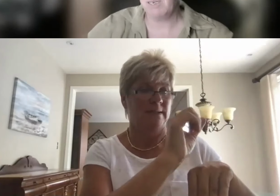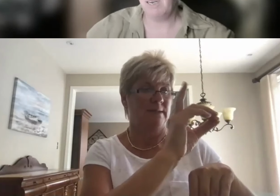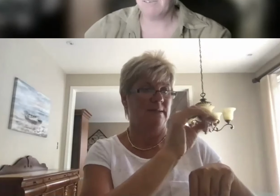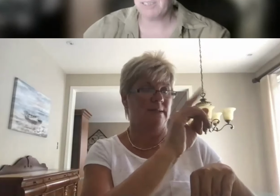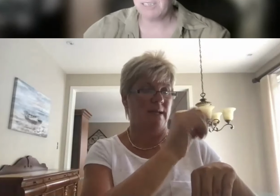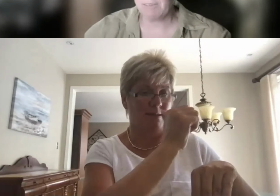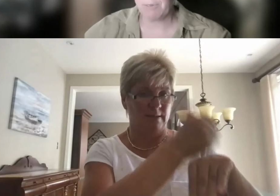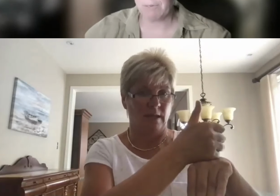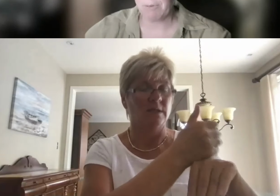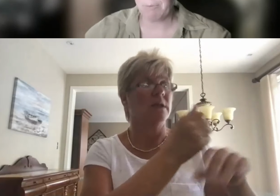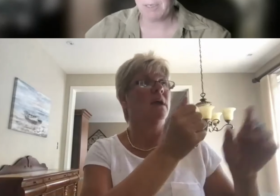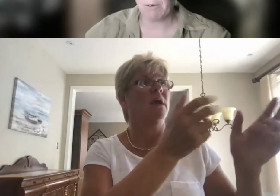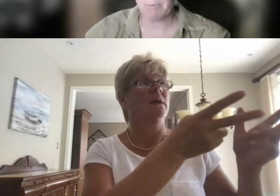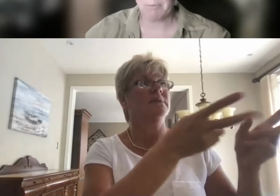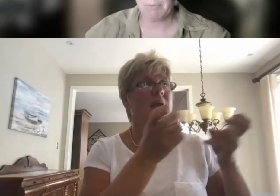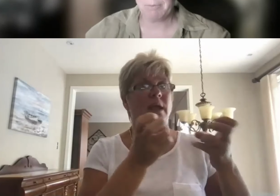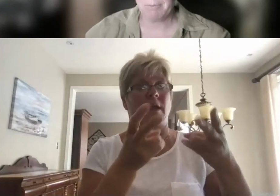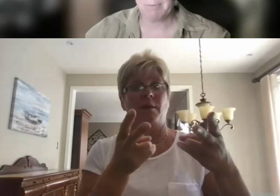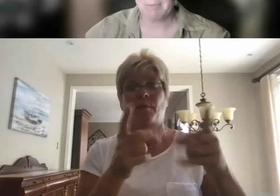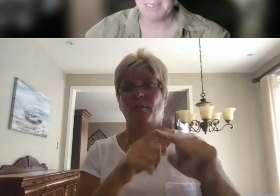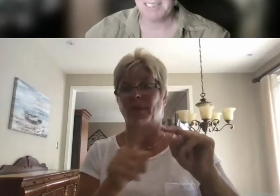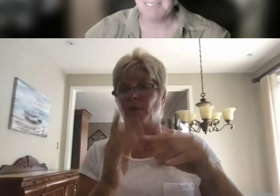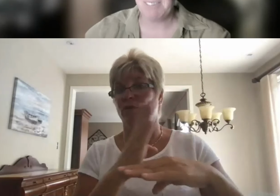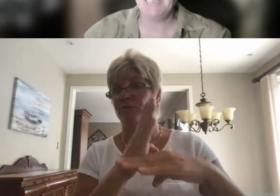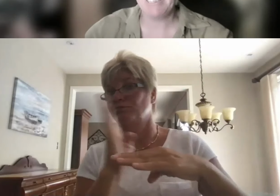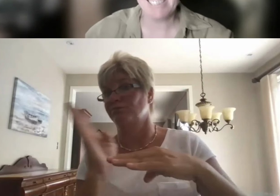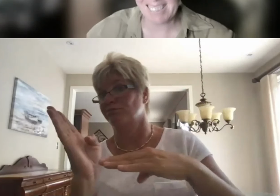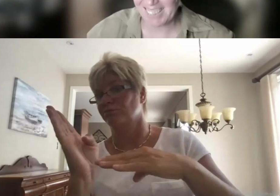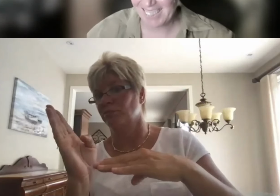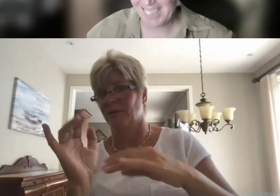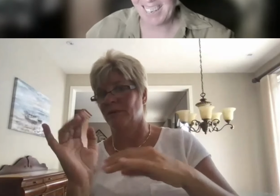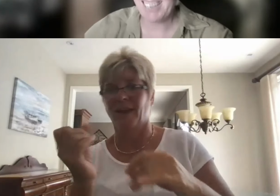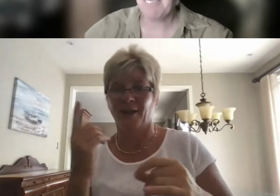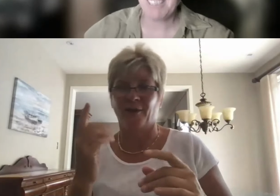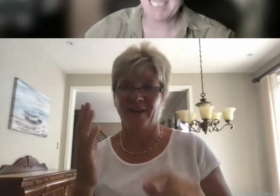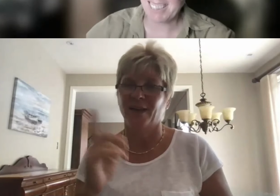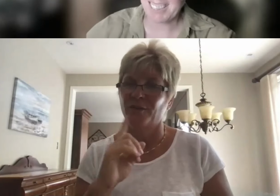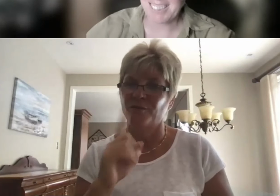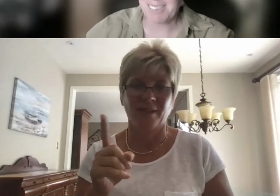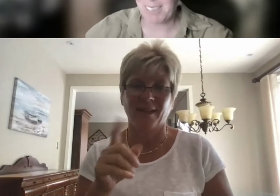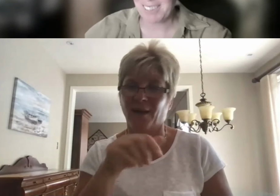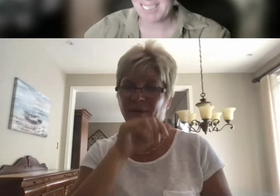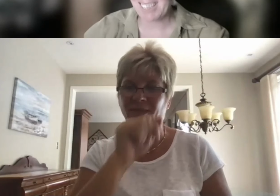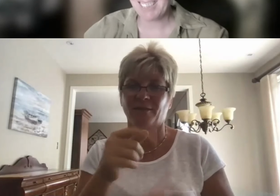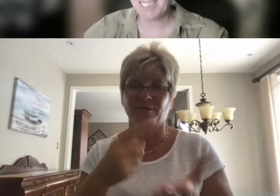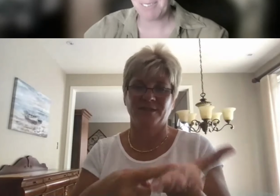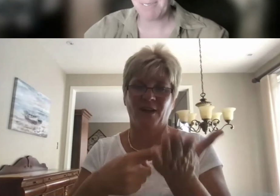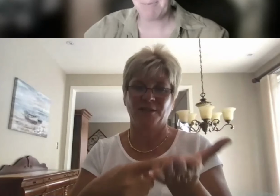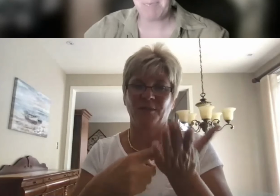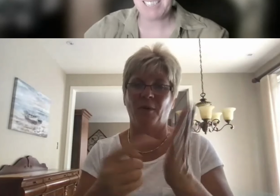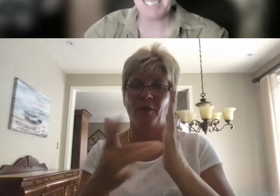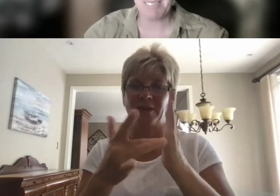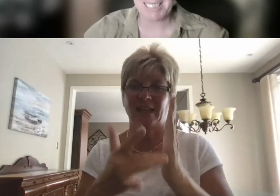are very different from the norm. But I'd love to talk to you about the technical pieces of this,